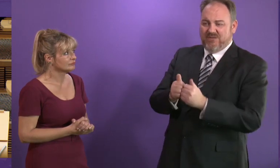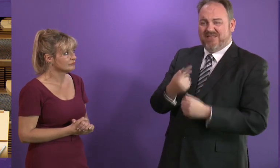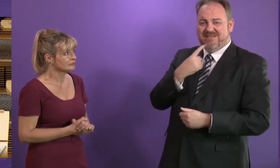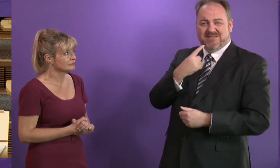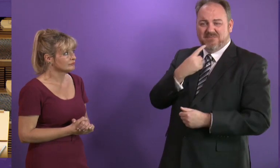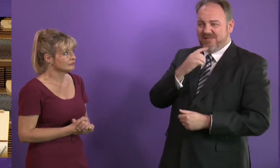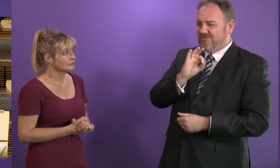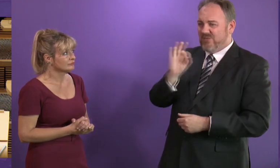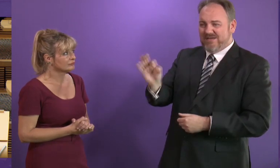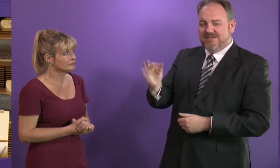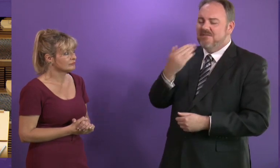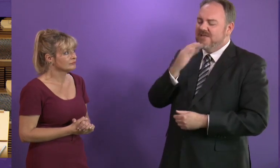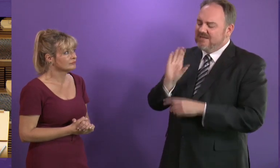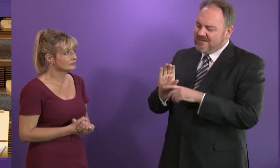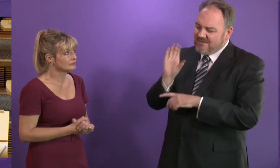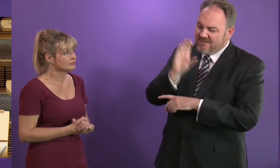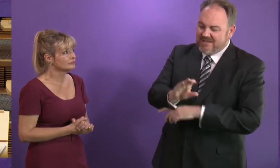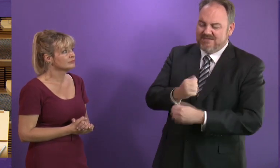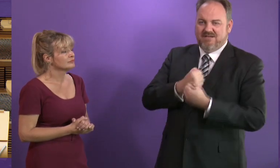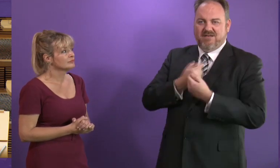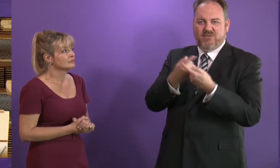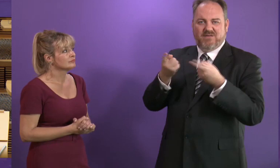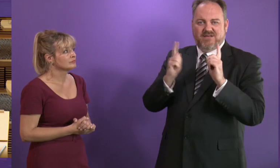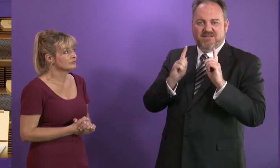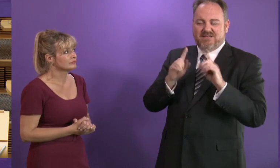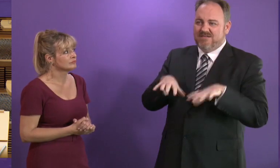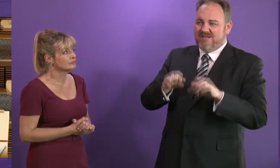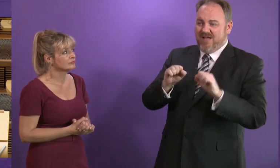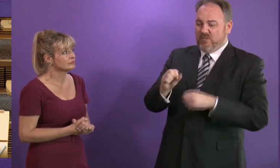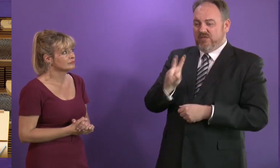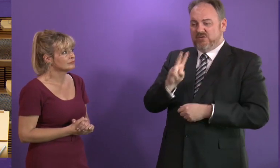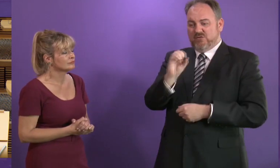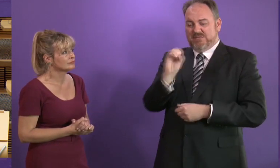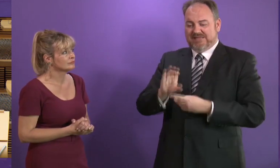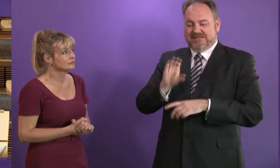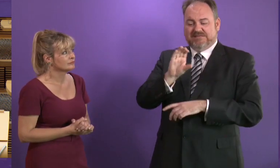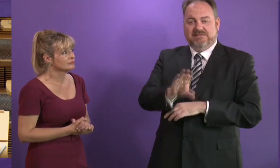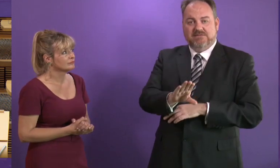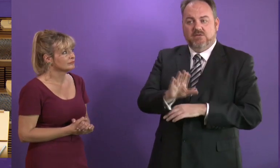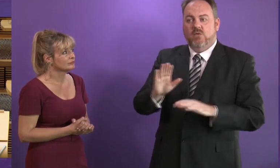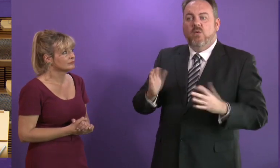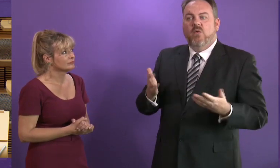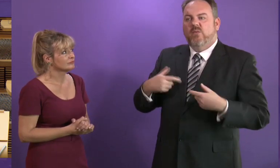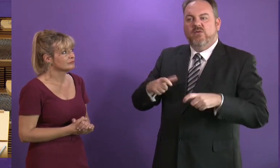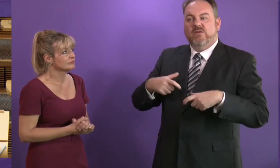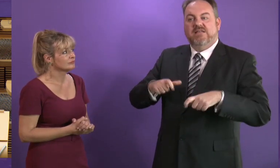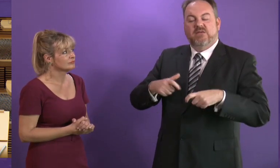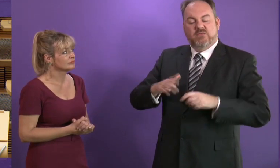universities, starting with that 2 per cent, or will she continue to preside over their managed decline?